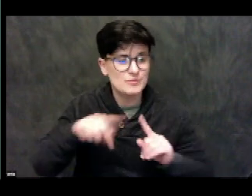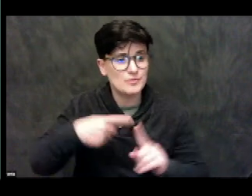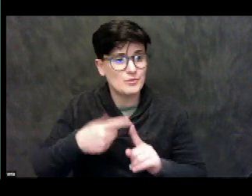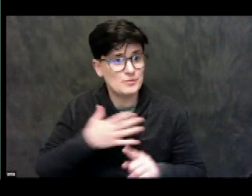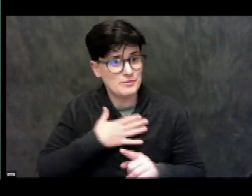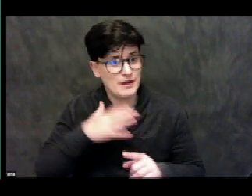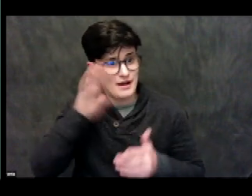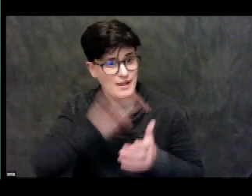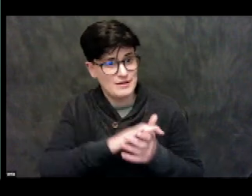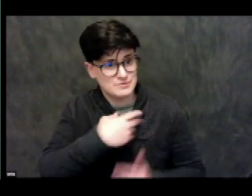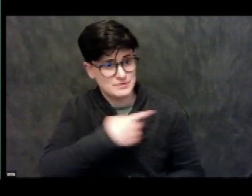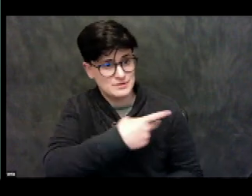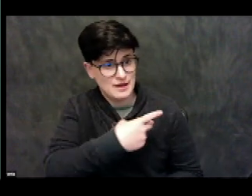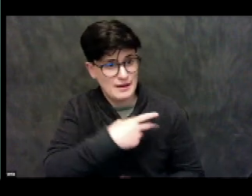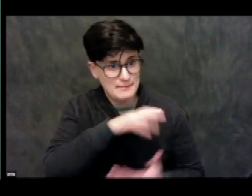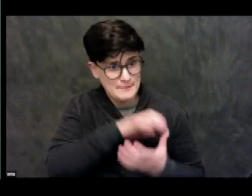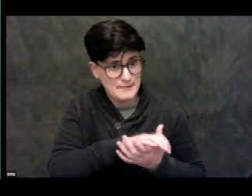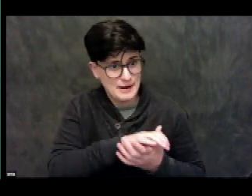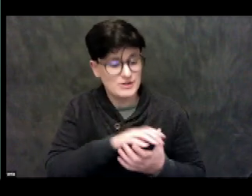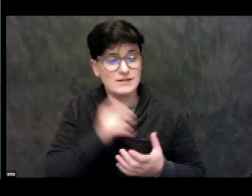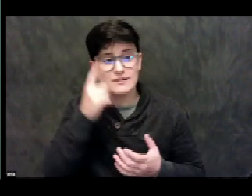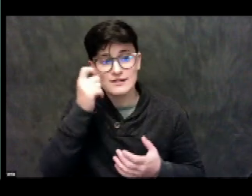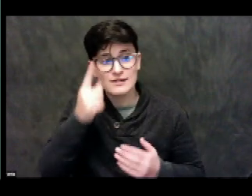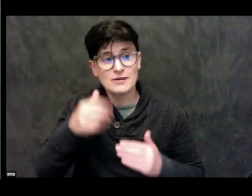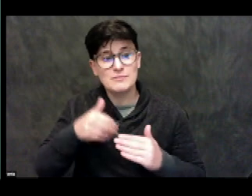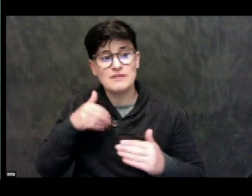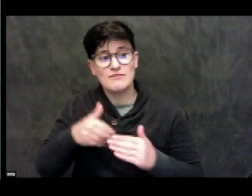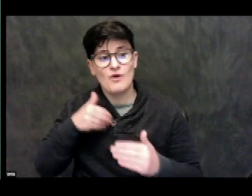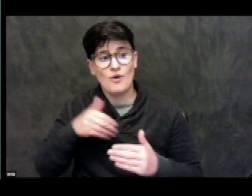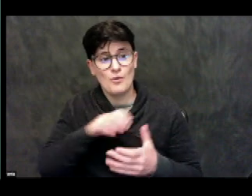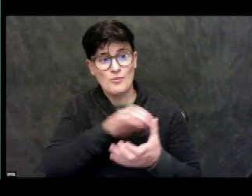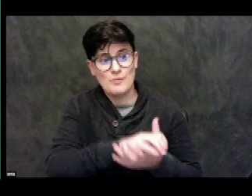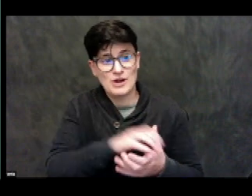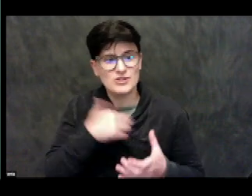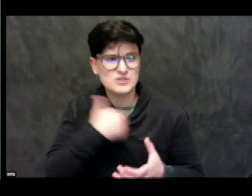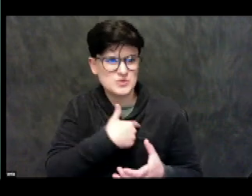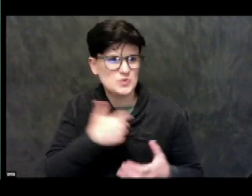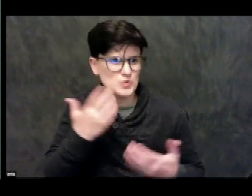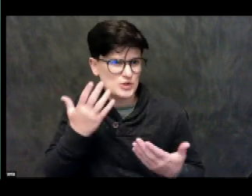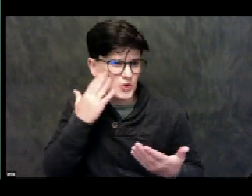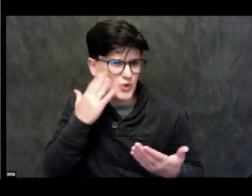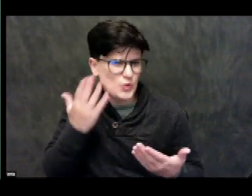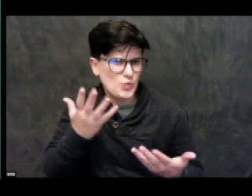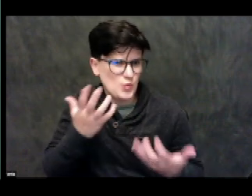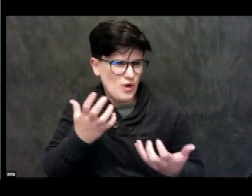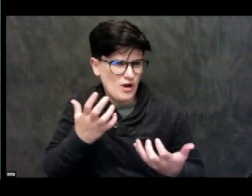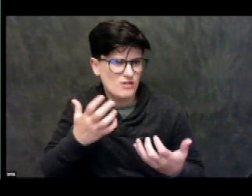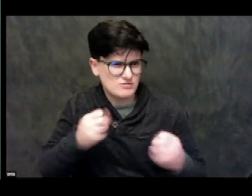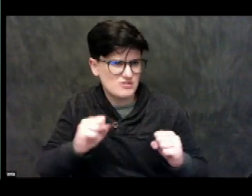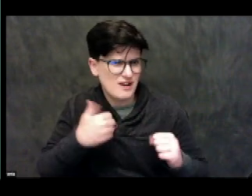Actually, prior to getting married, we knew we wanted to start trying to have kids soon after. So before we got married,